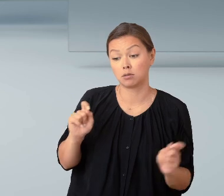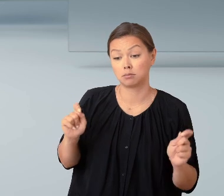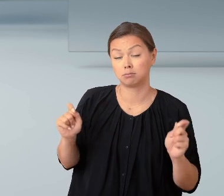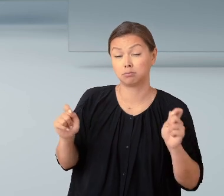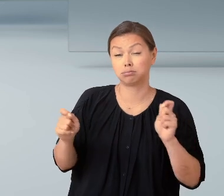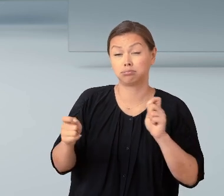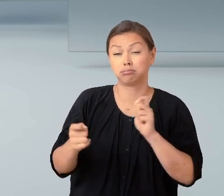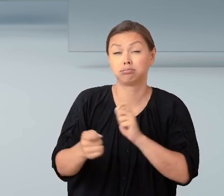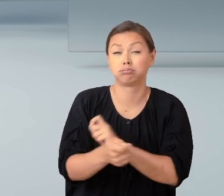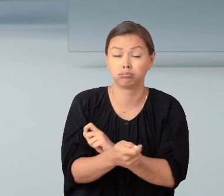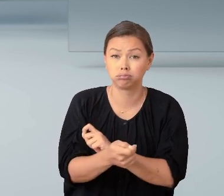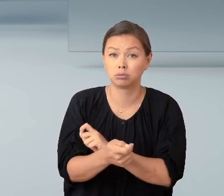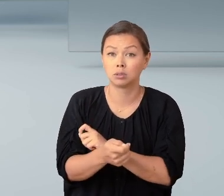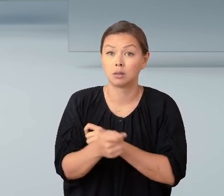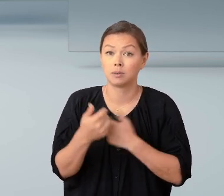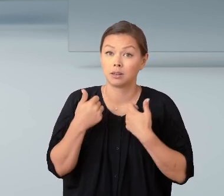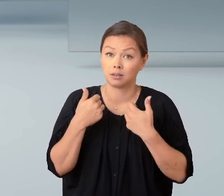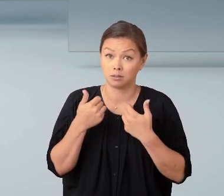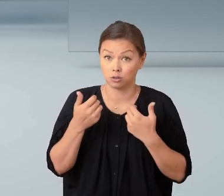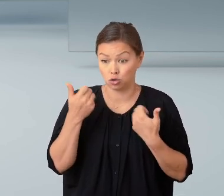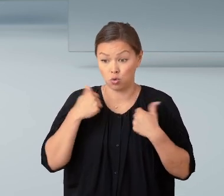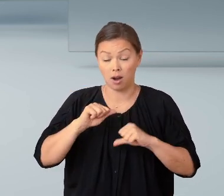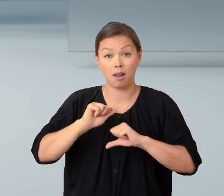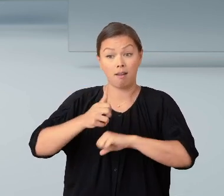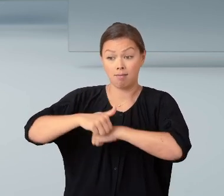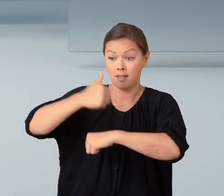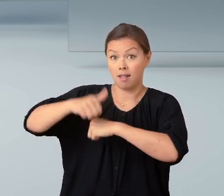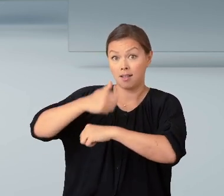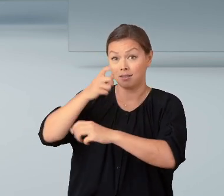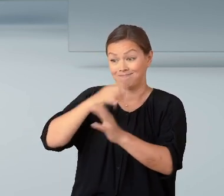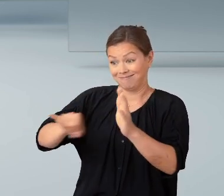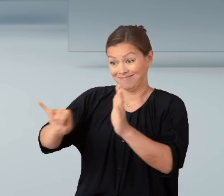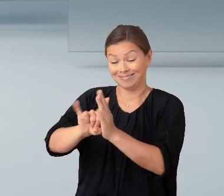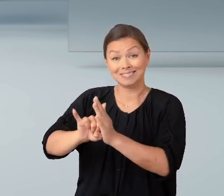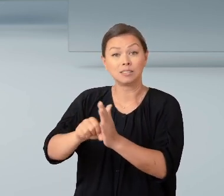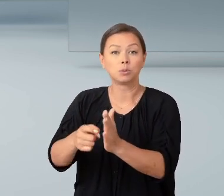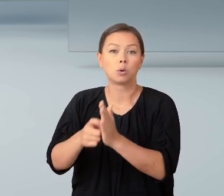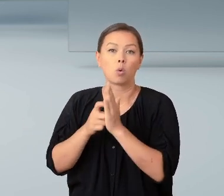requires massive amounts of data. We have access to a diverse range